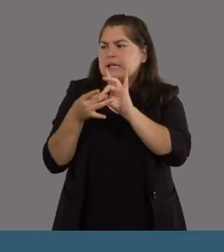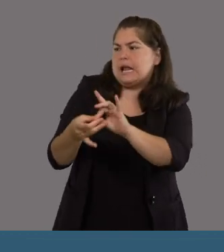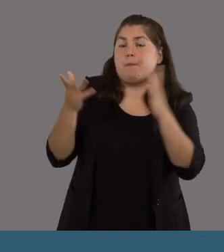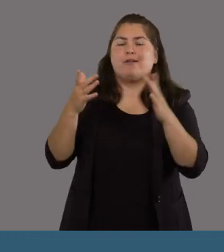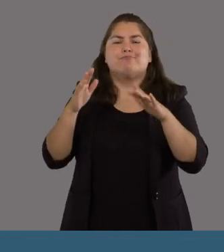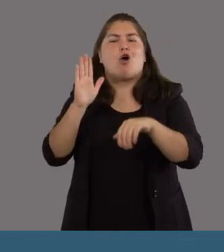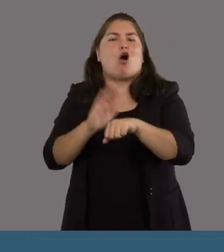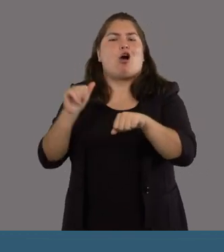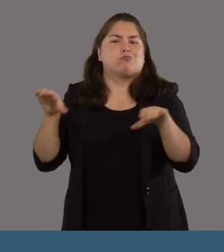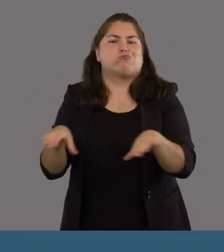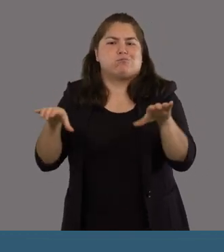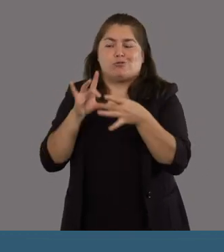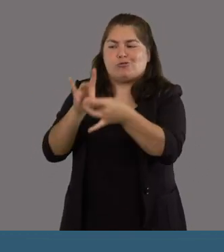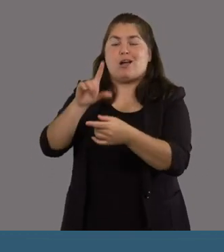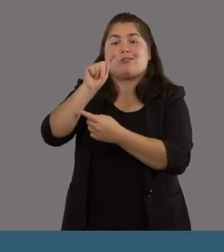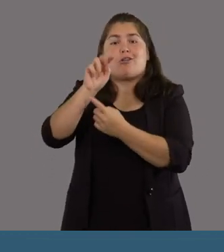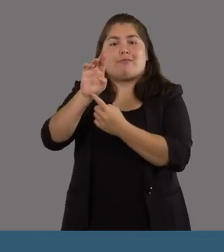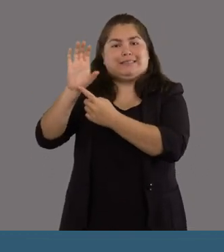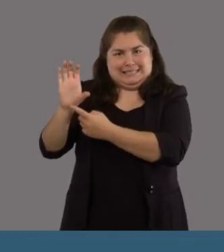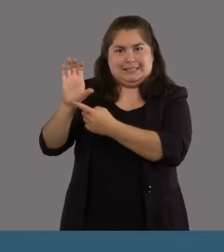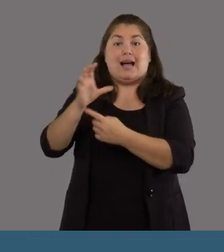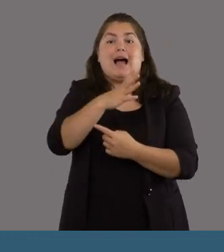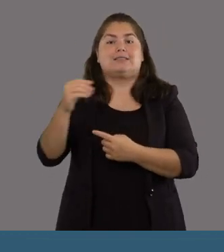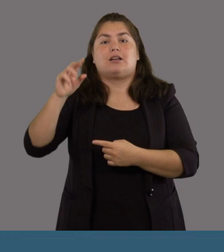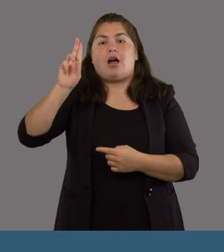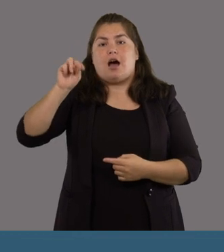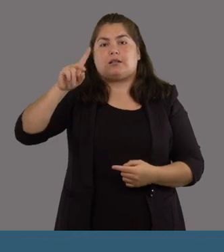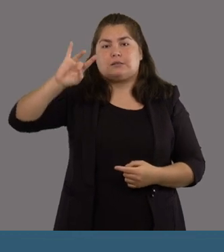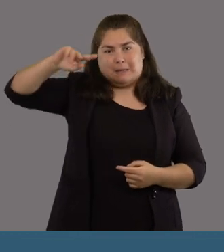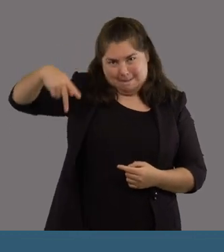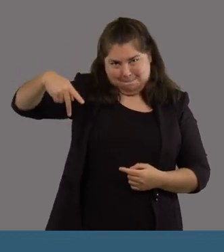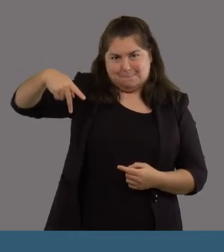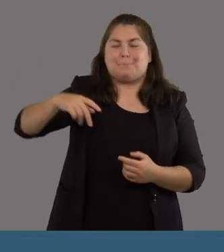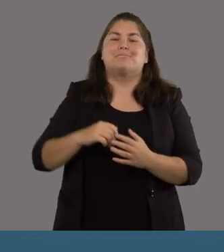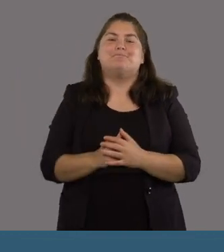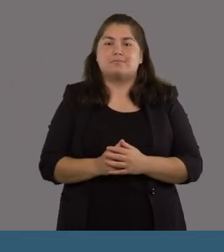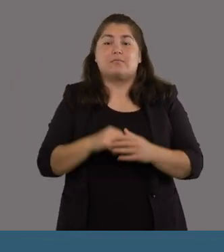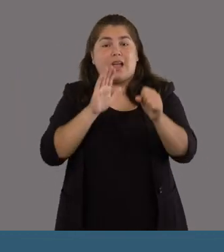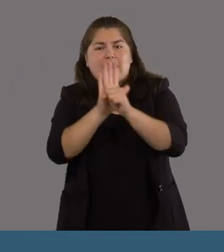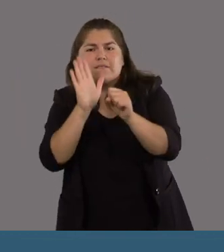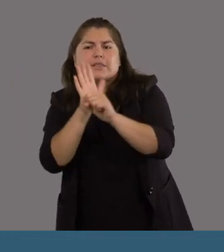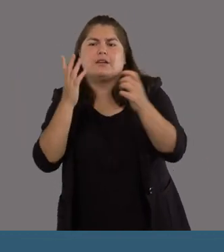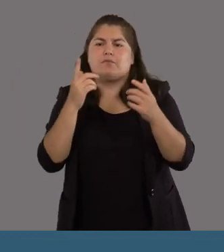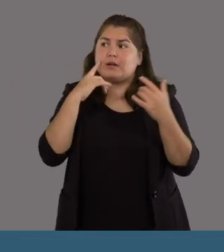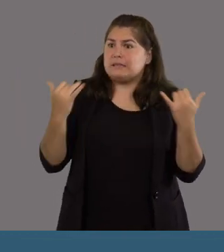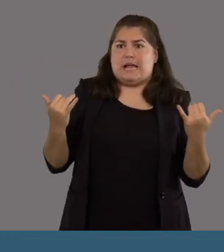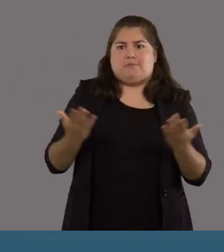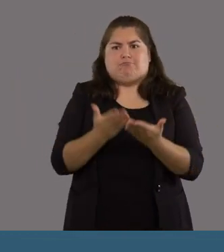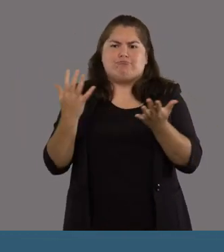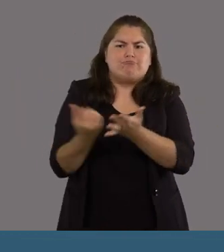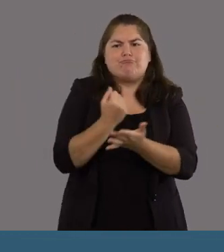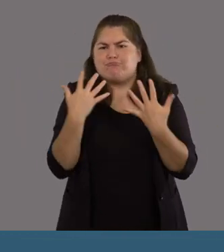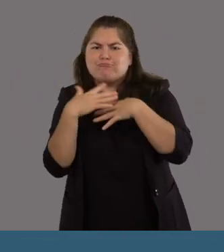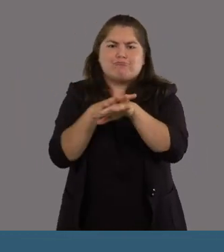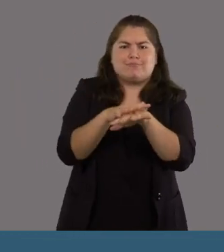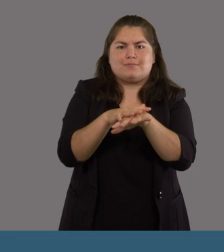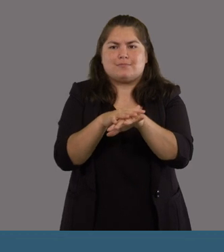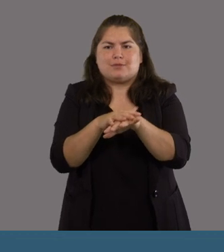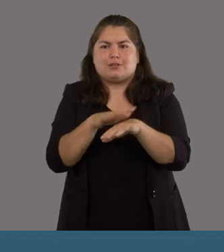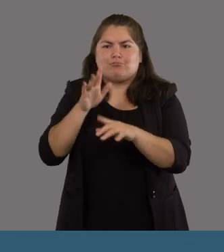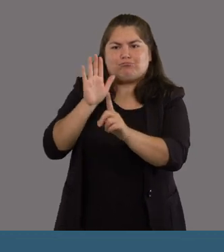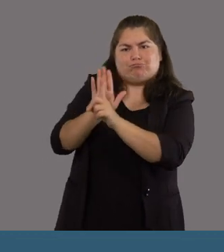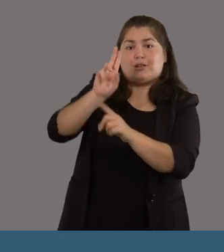calls of the TRC and the UNDRIP, advocate for the timely integration of UNDRIP at all